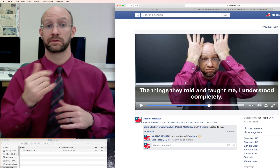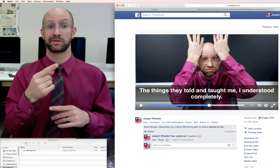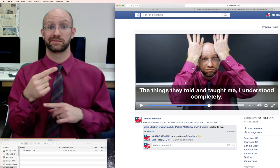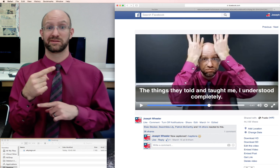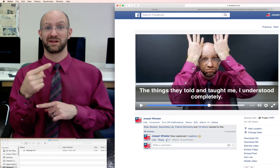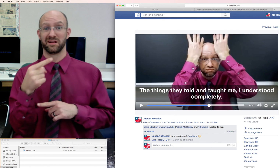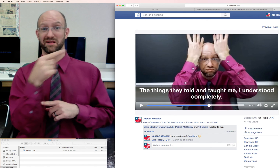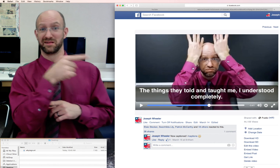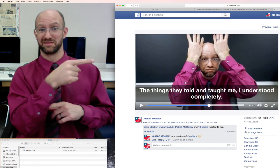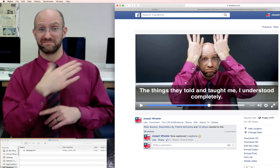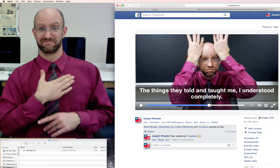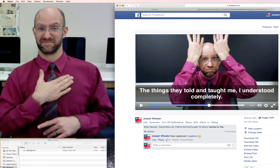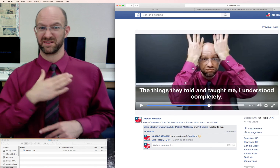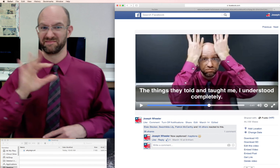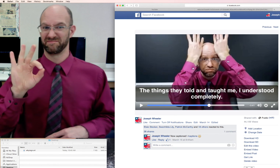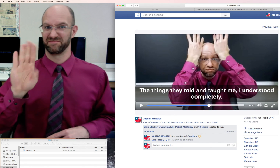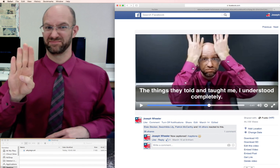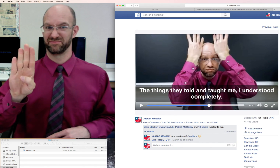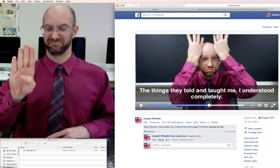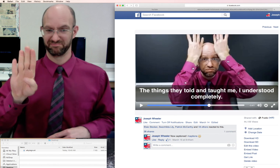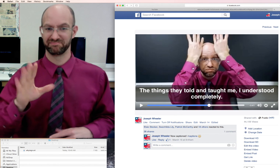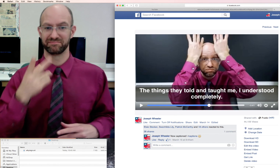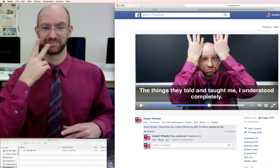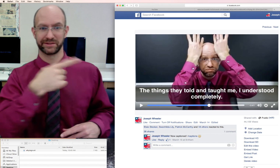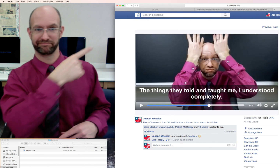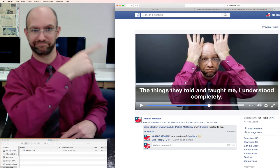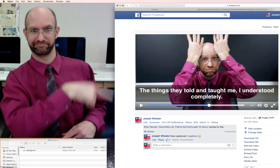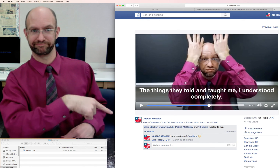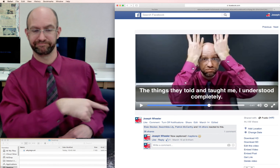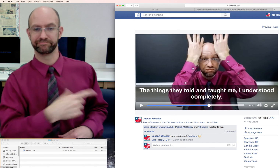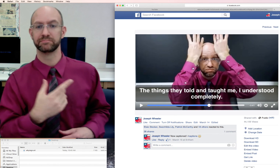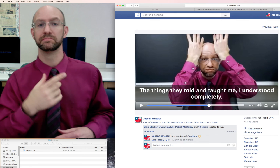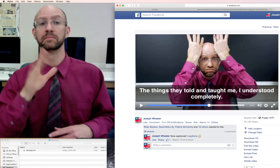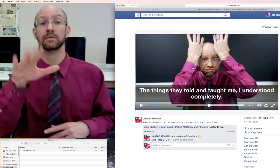That is my Facebook. You see the page.